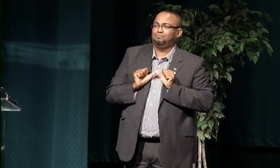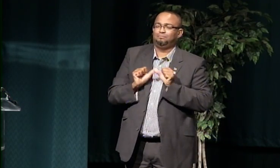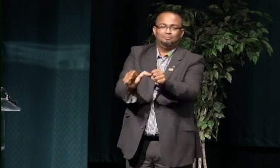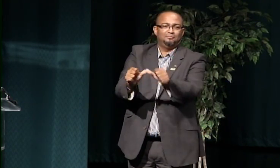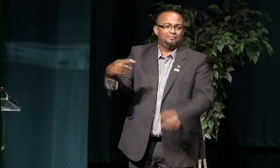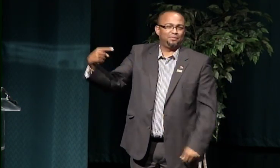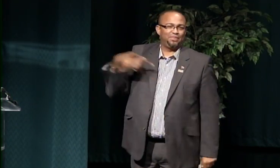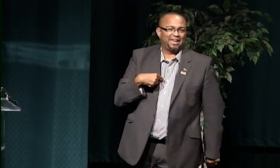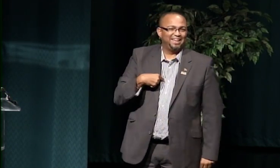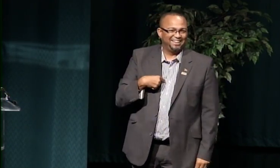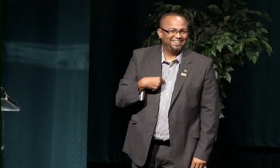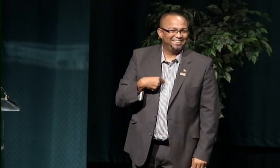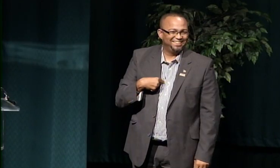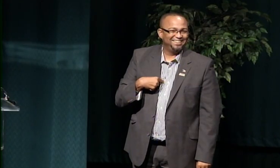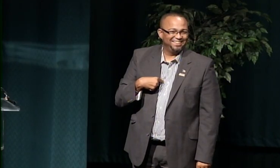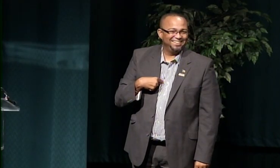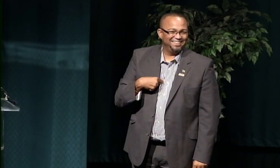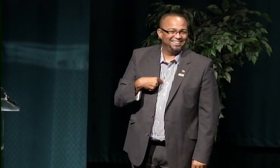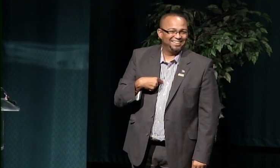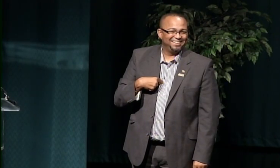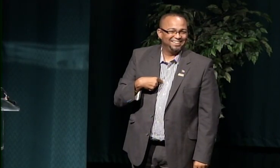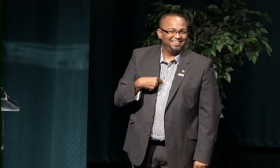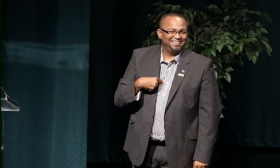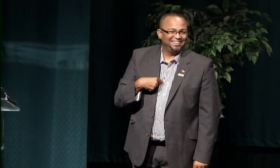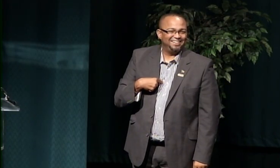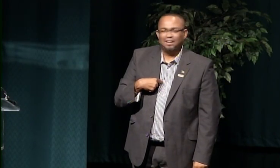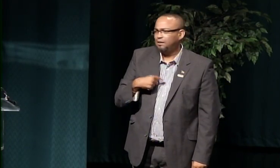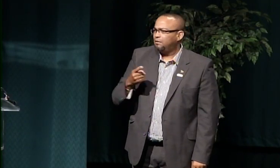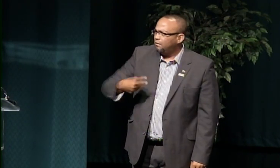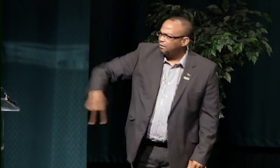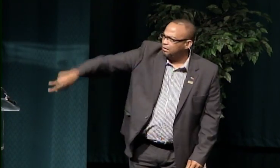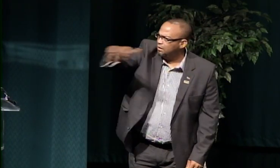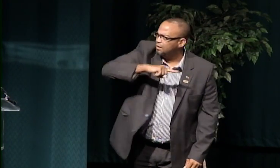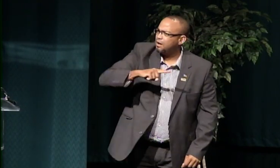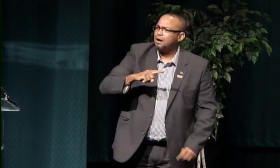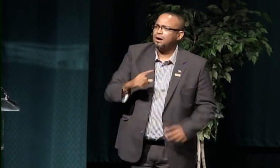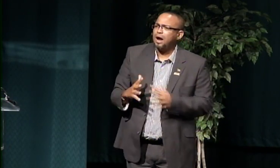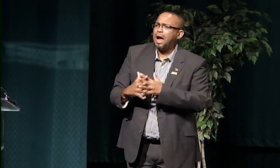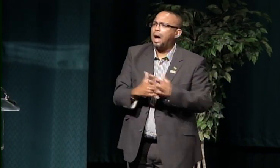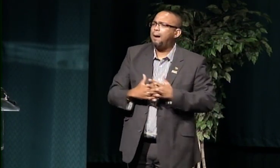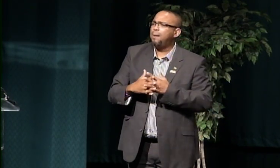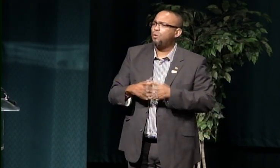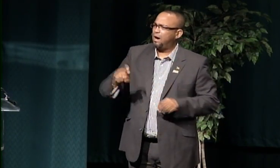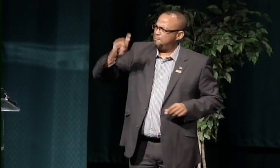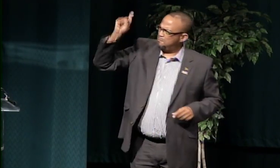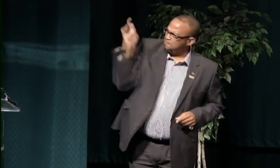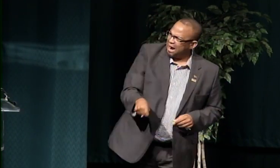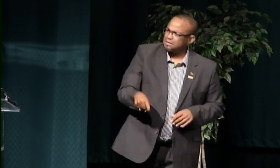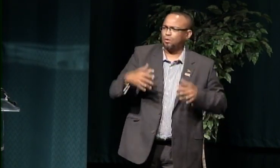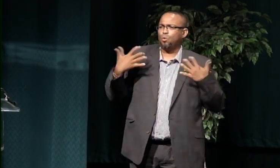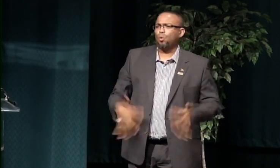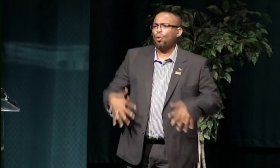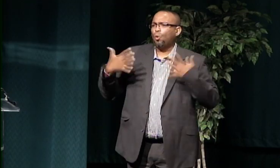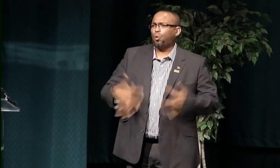And it continues to remain in my heart and has become an impetus for all of my work.